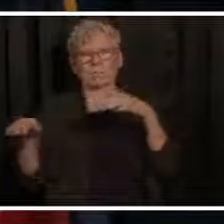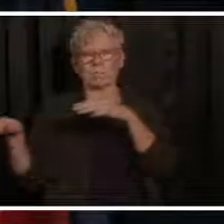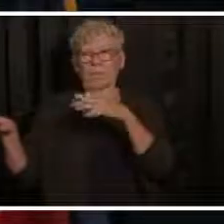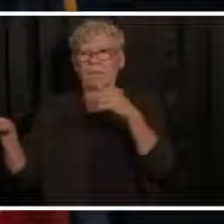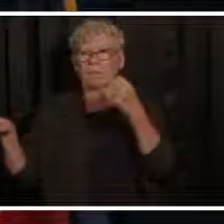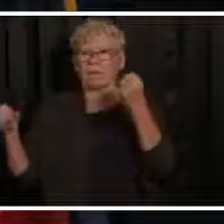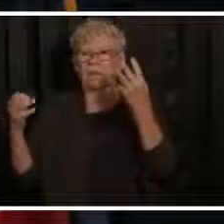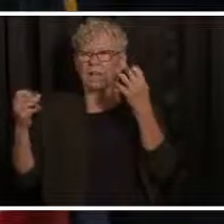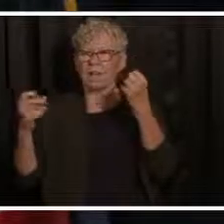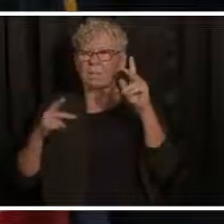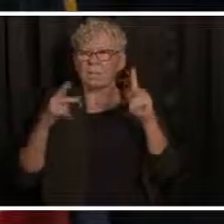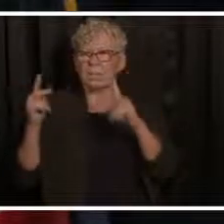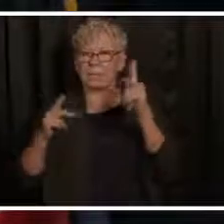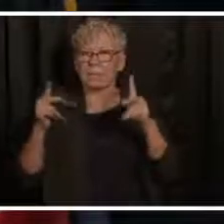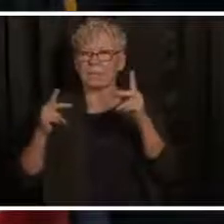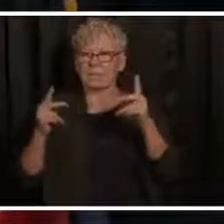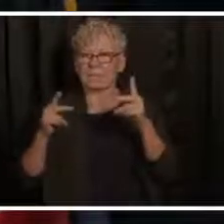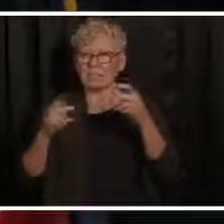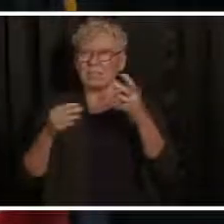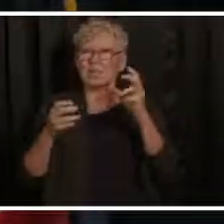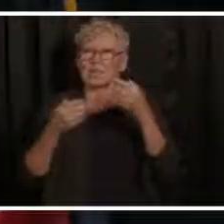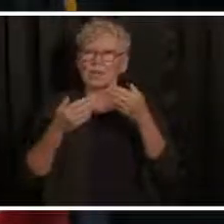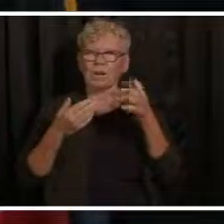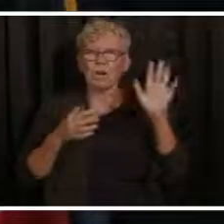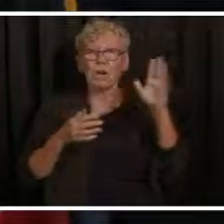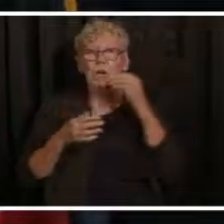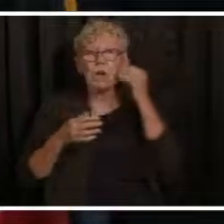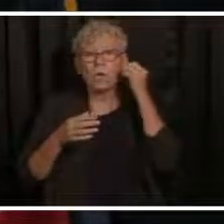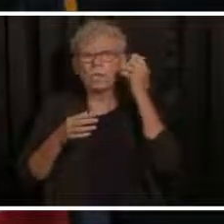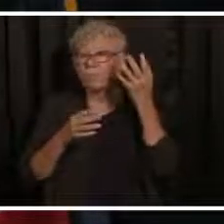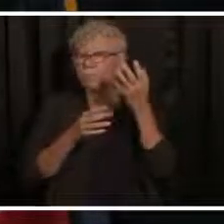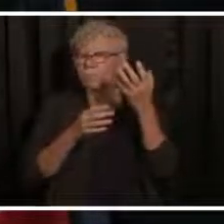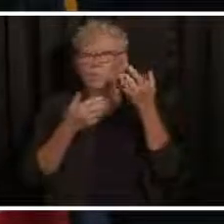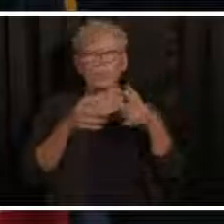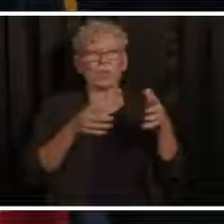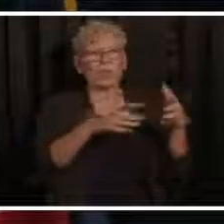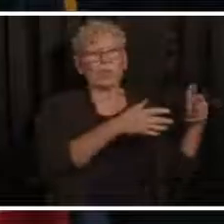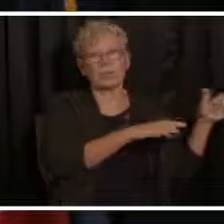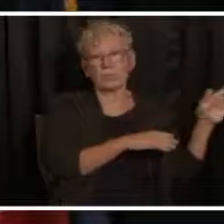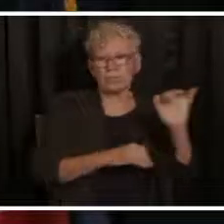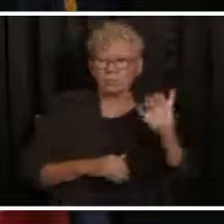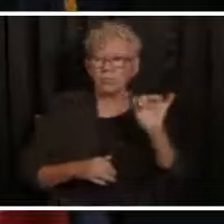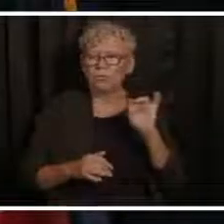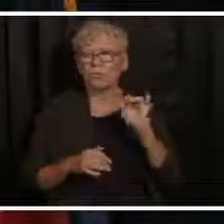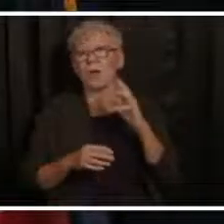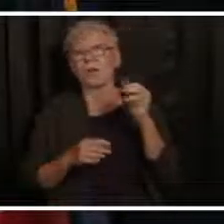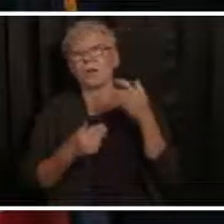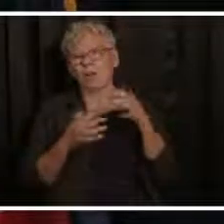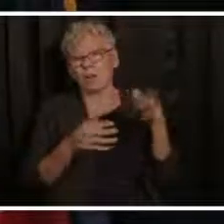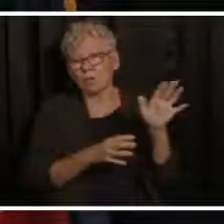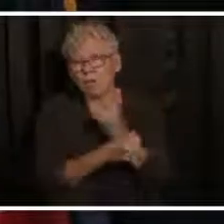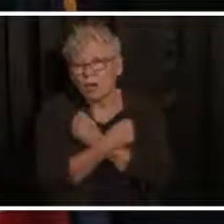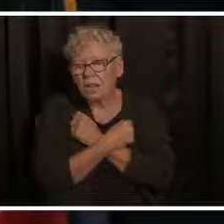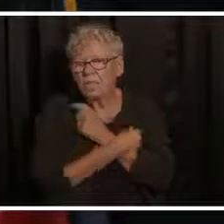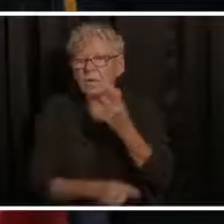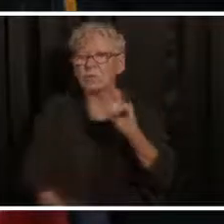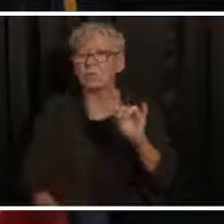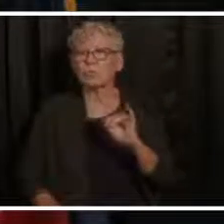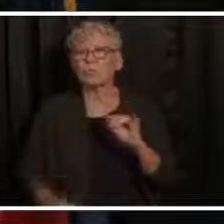loved ones. Uh this is really The aftermath of the three largest fires in the history of the Colorado last year. We're